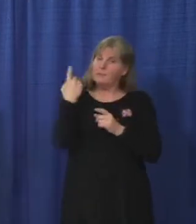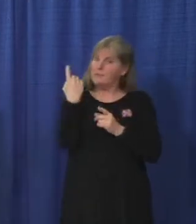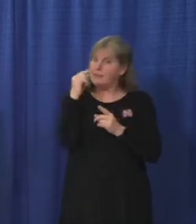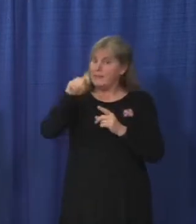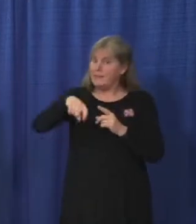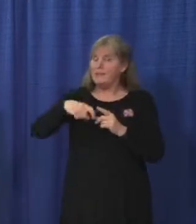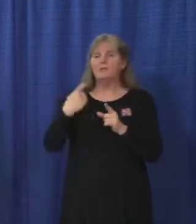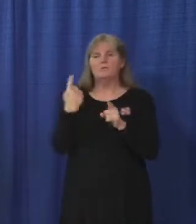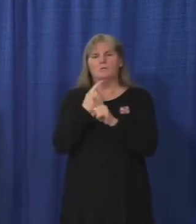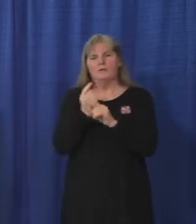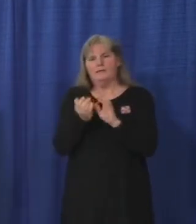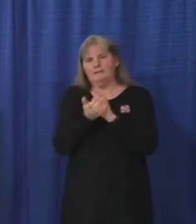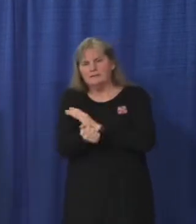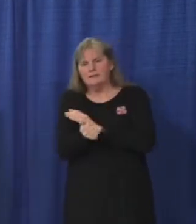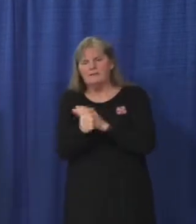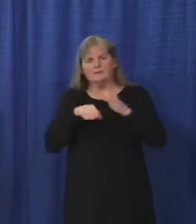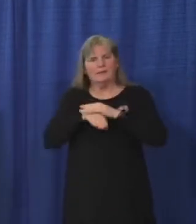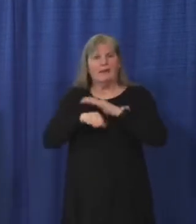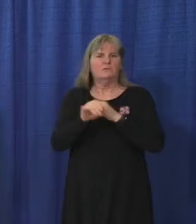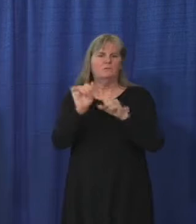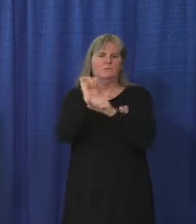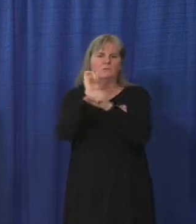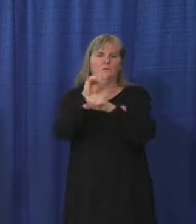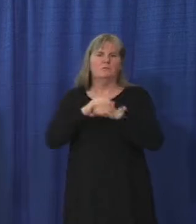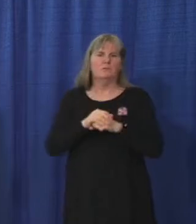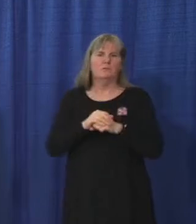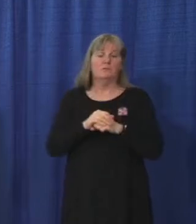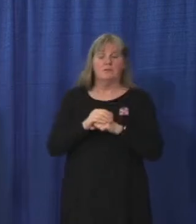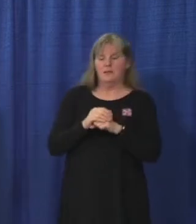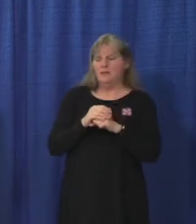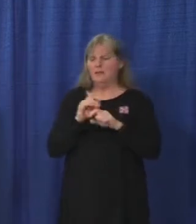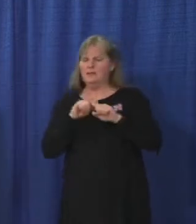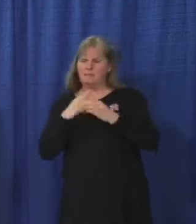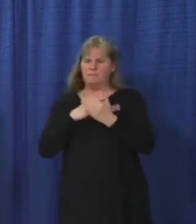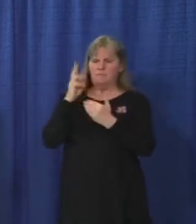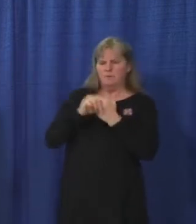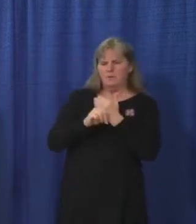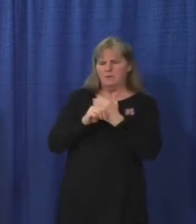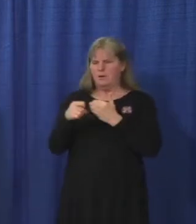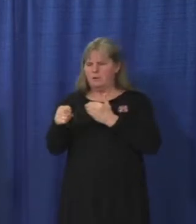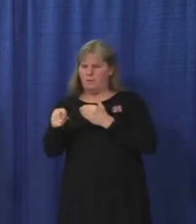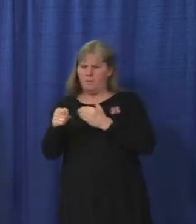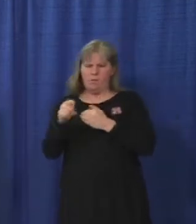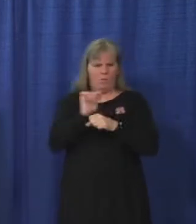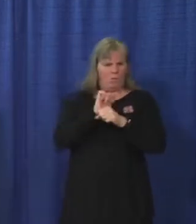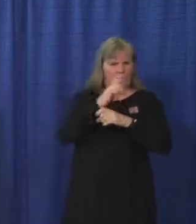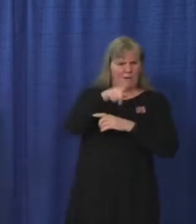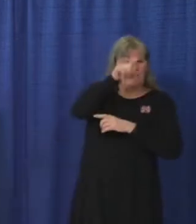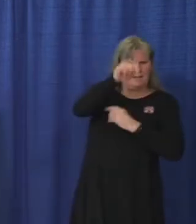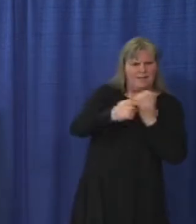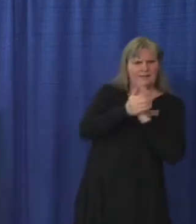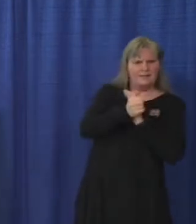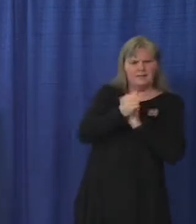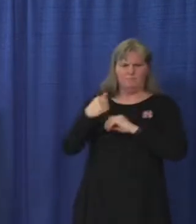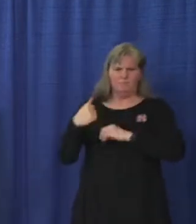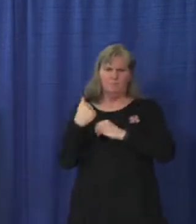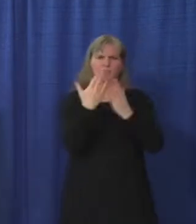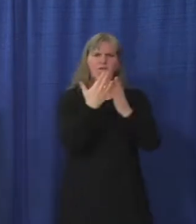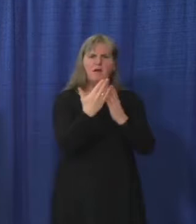Programs are being adapted to help workers develop fundamental skills to seize new opportunities. We are helping employers find